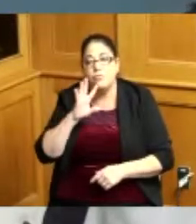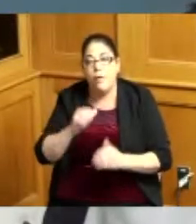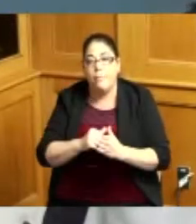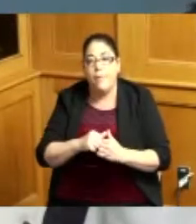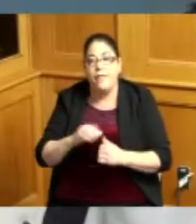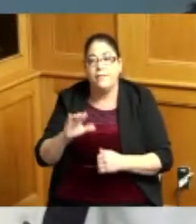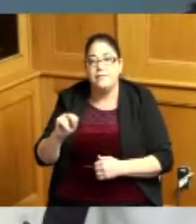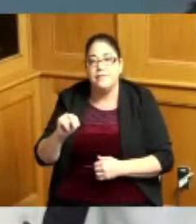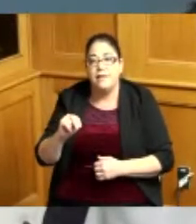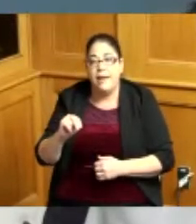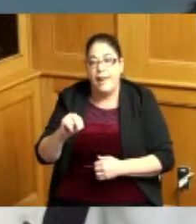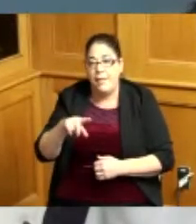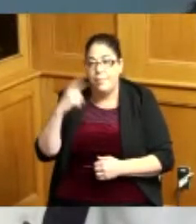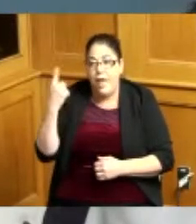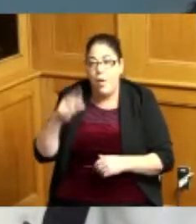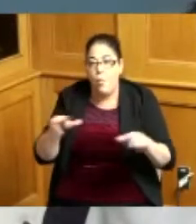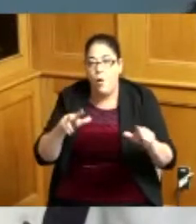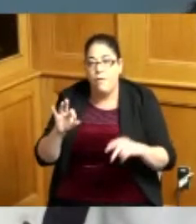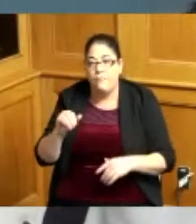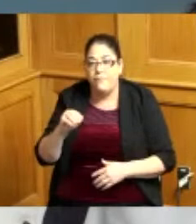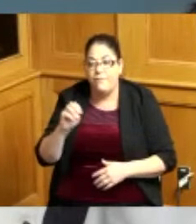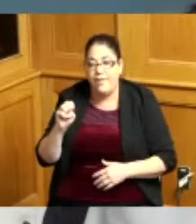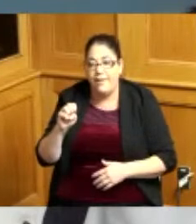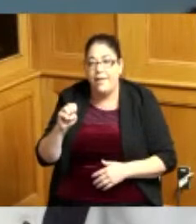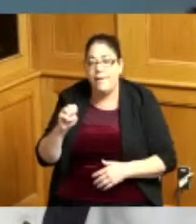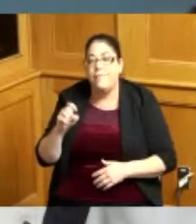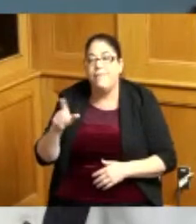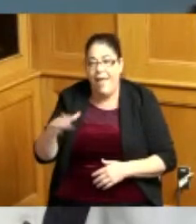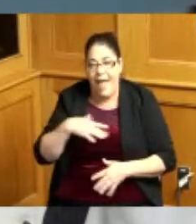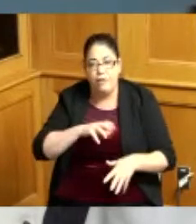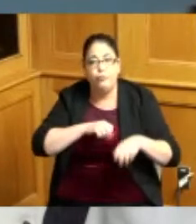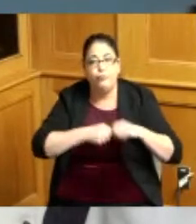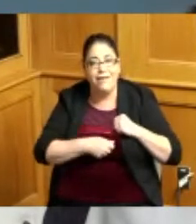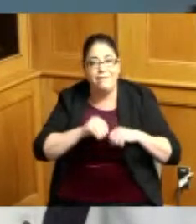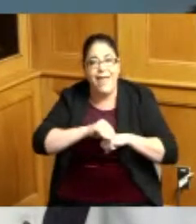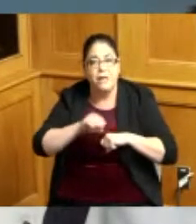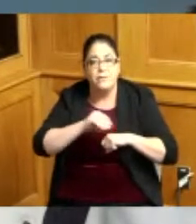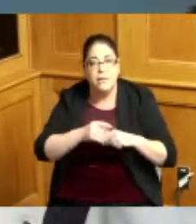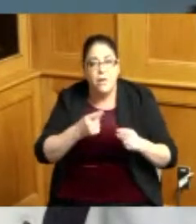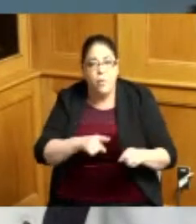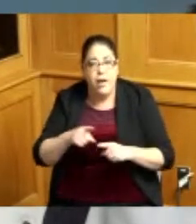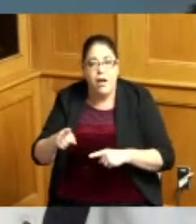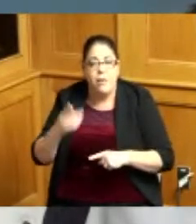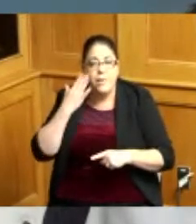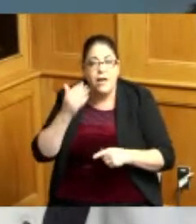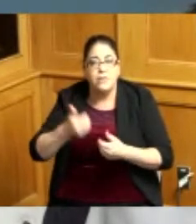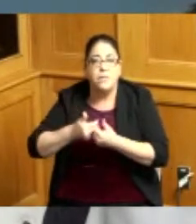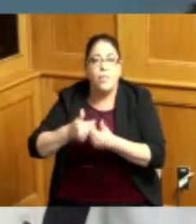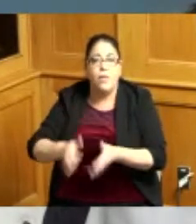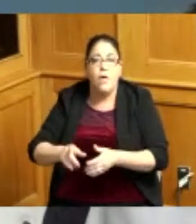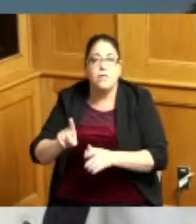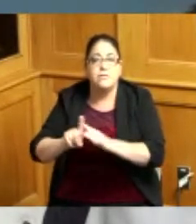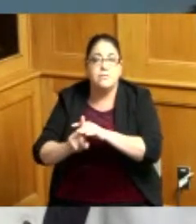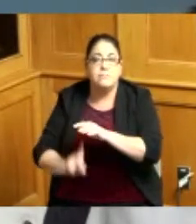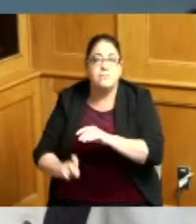and they had grief counseling with the workers there because of the loss of Bill he